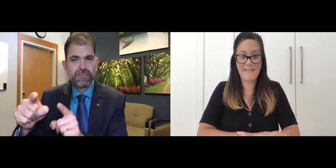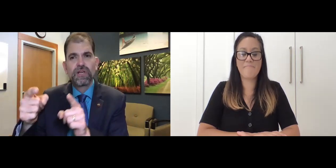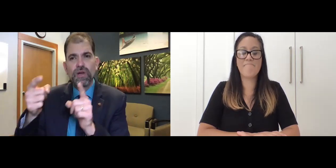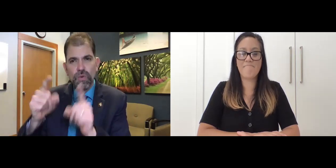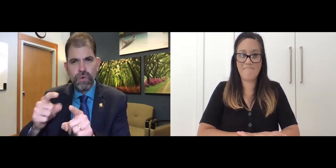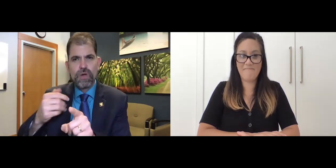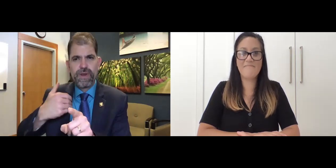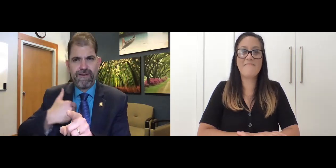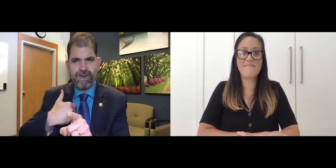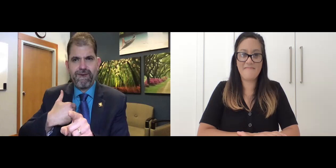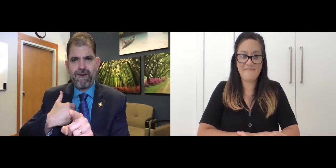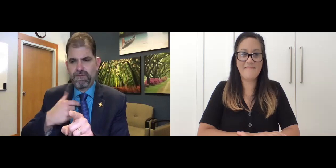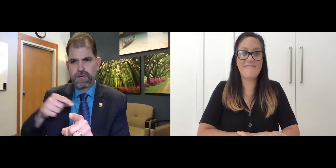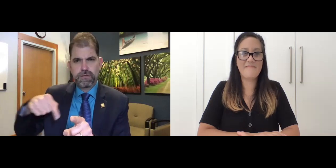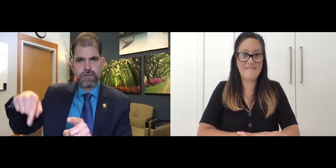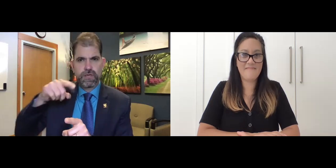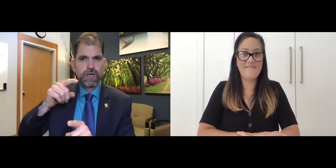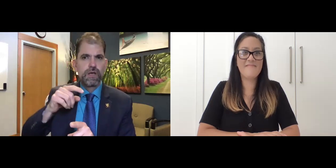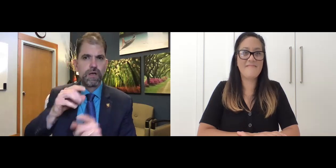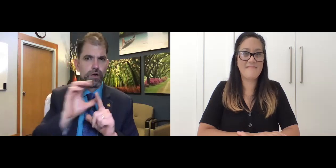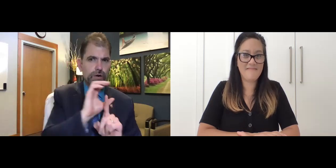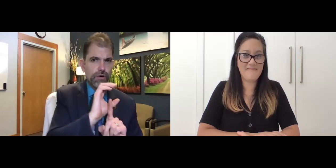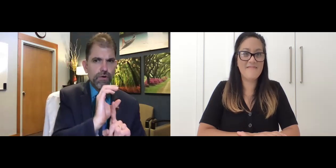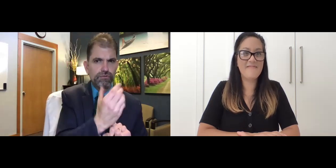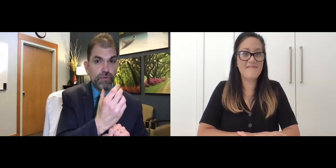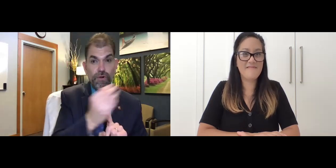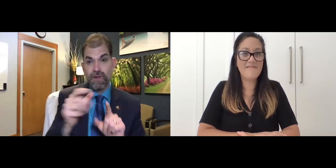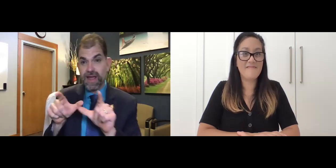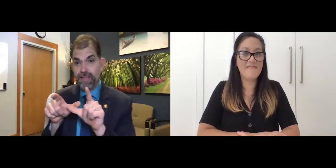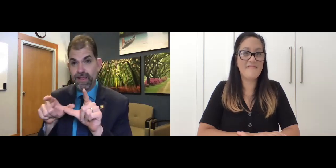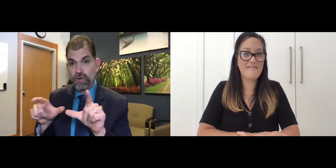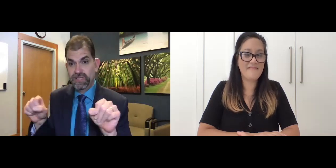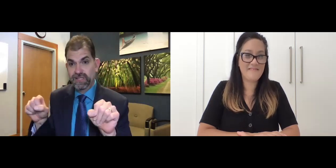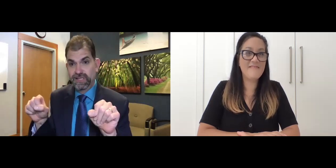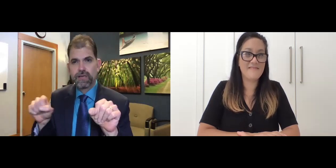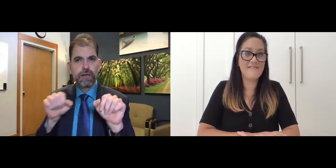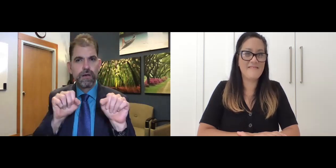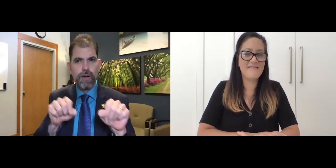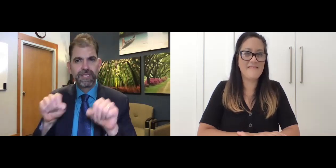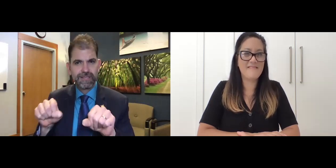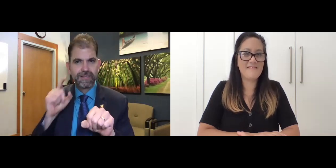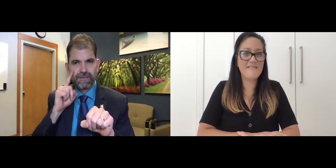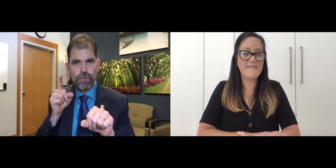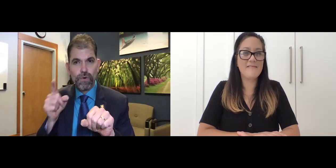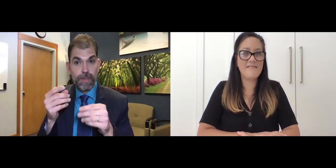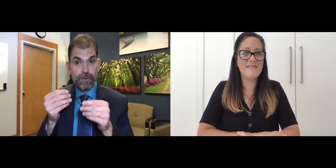and show better outcomes when they're in a culturally linguistically